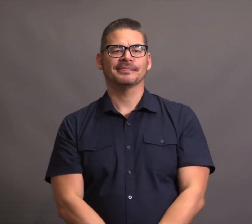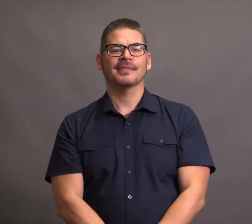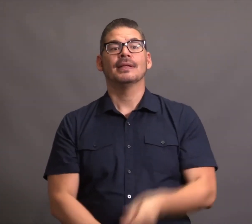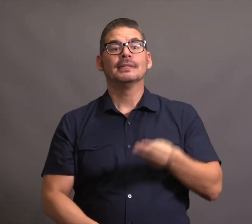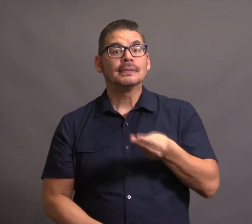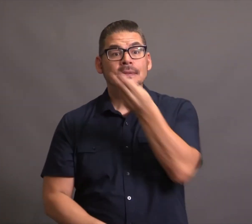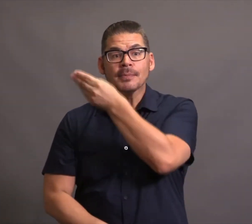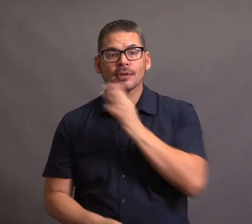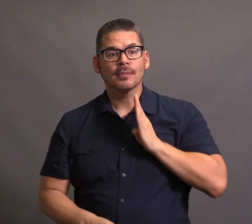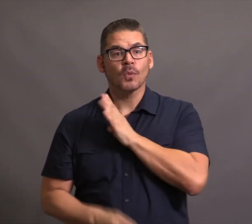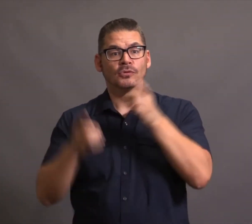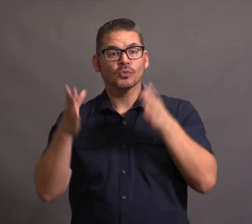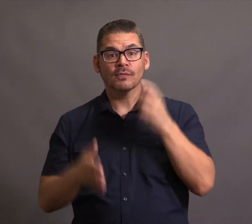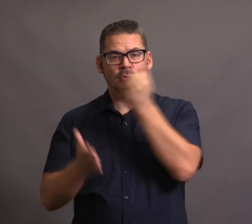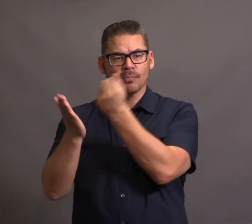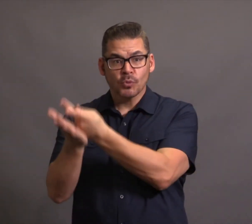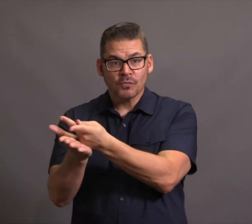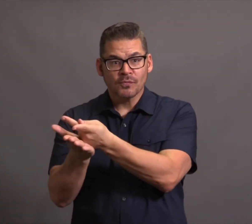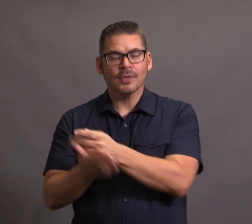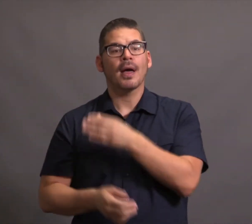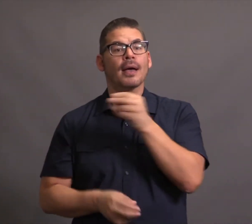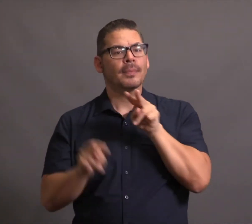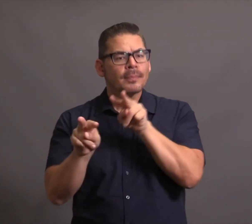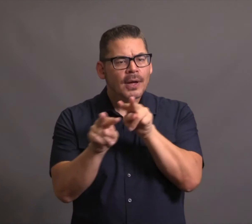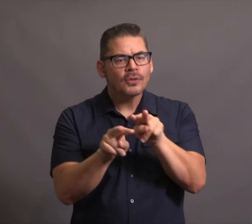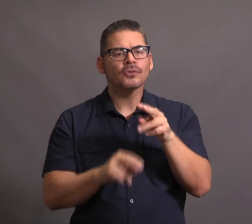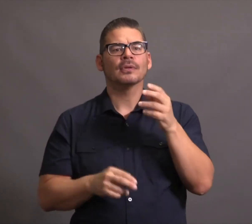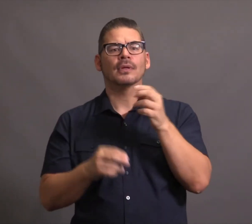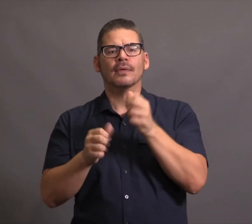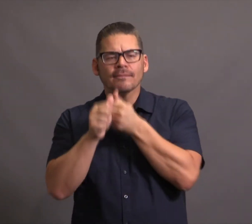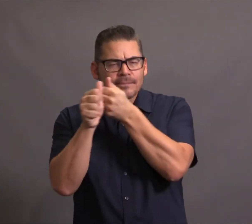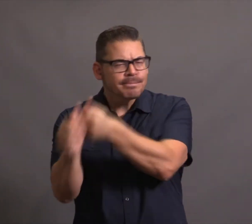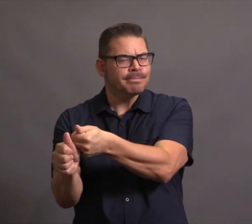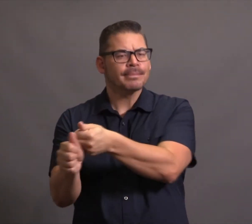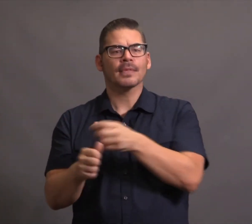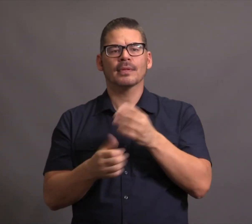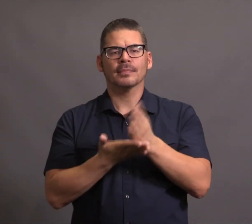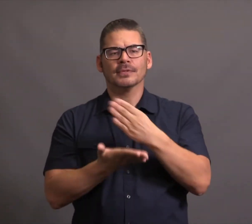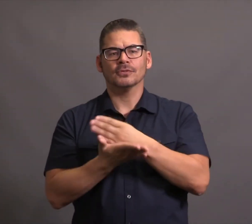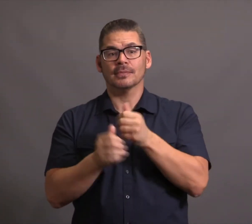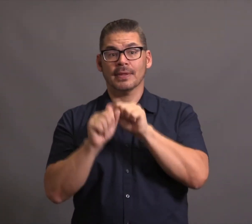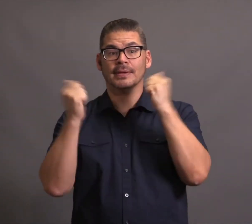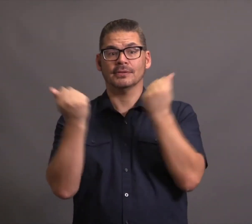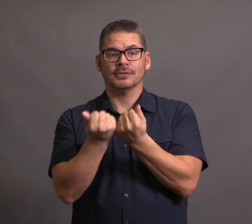submit to the Board of Directors for approval, and monitor adherence to the budget by the agency.